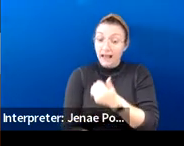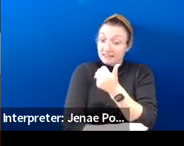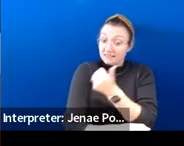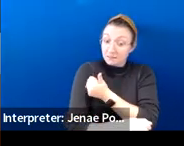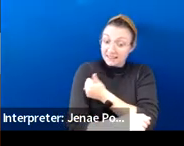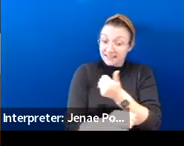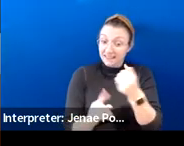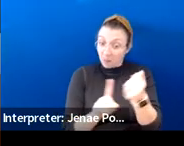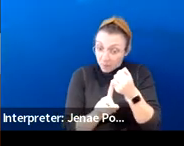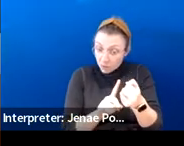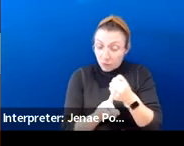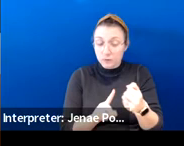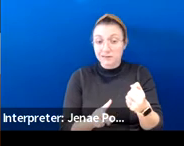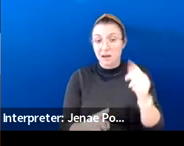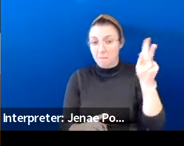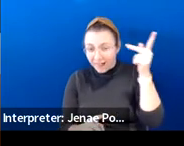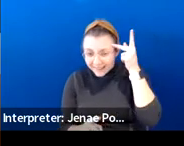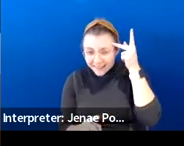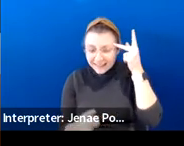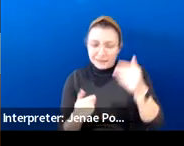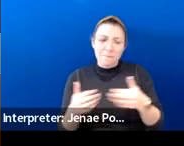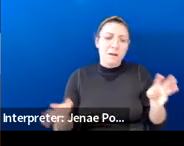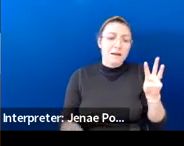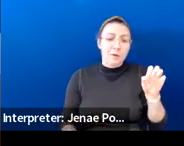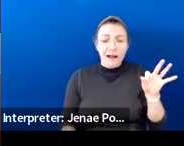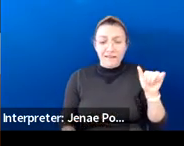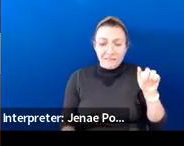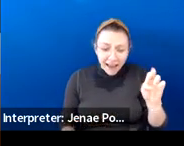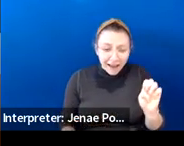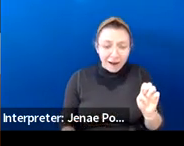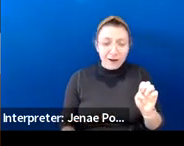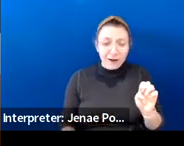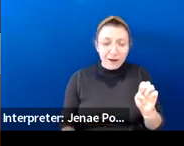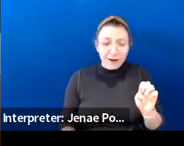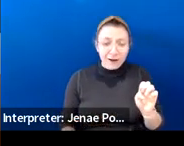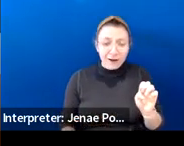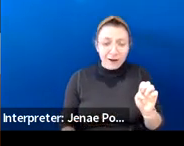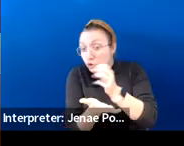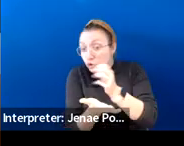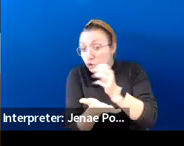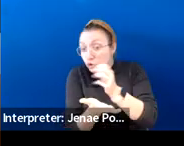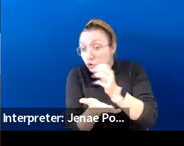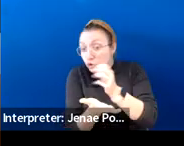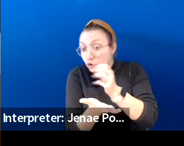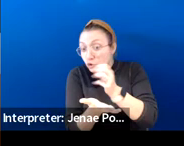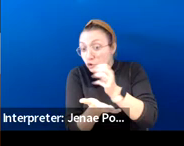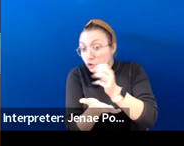politics, public welfare research and school social work. And some positions. Not all positions, but some positions.